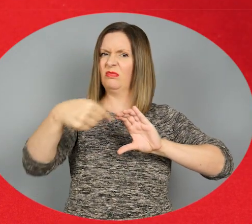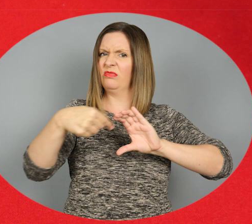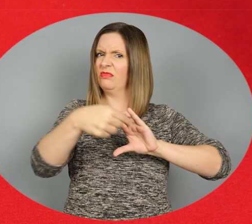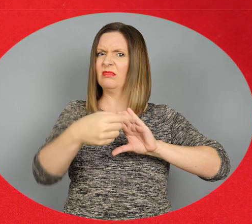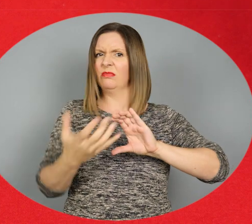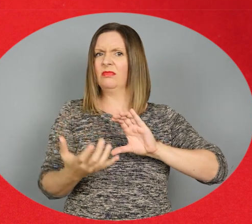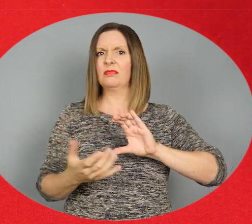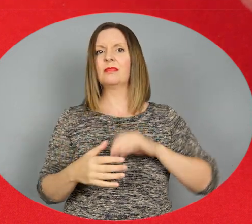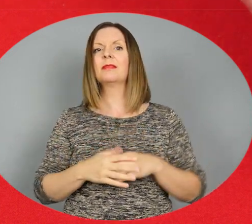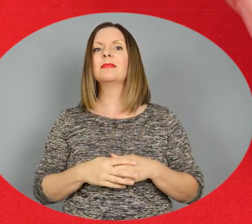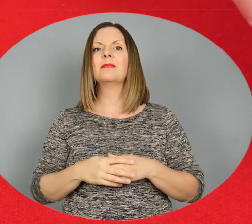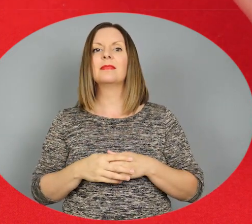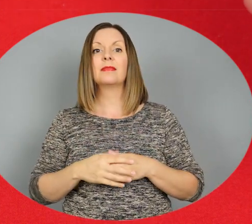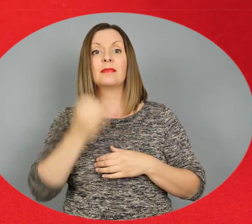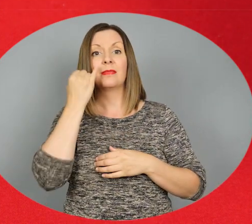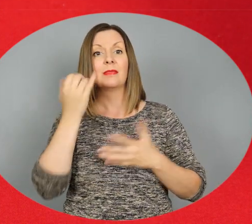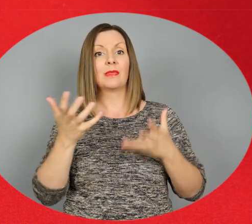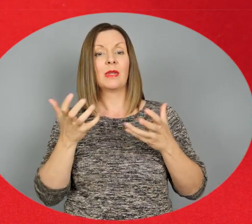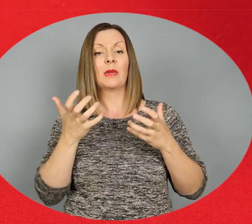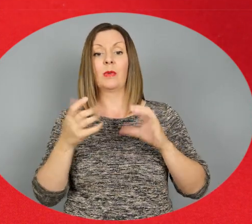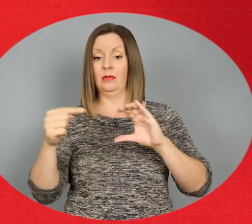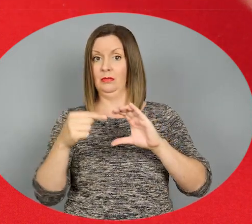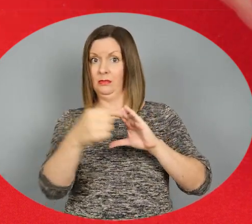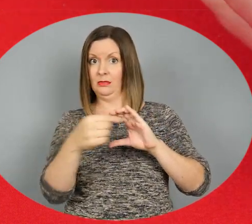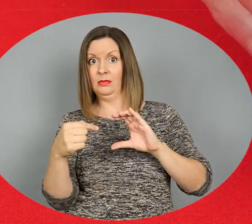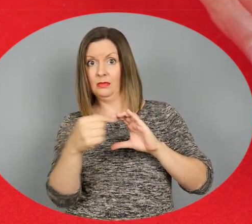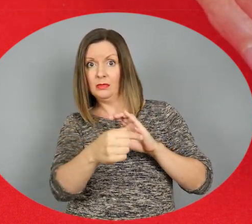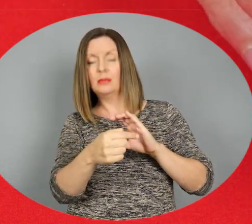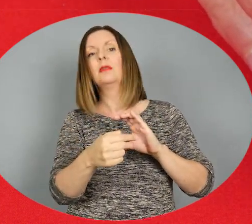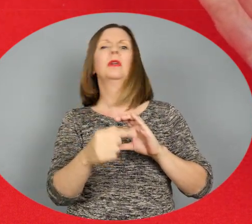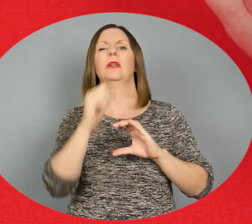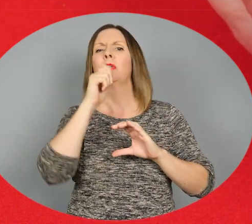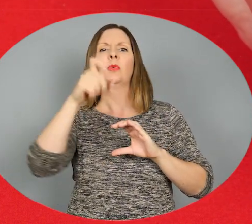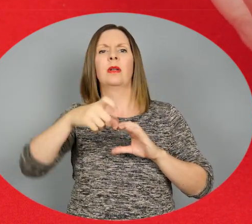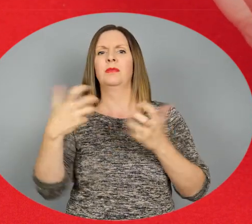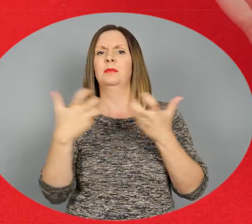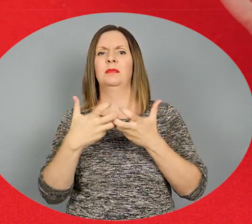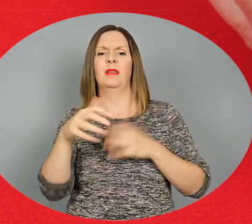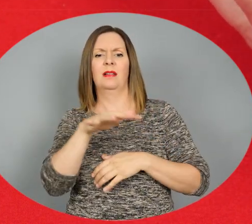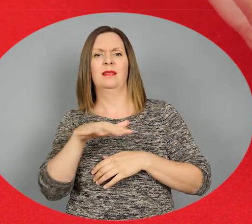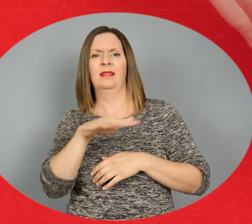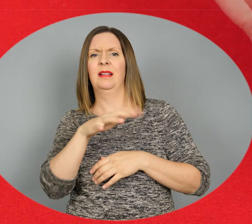already added. And if you do decide to place them adjacent to each other, you don’t have